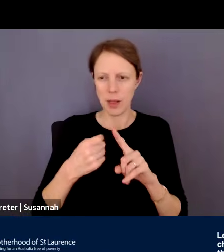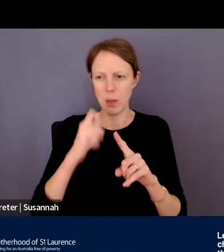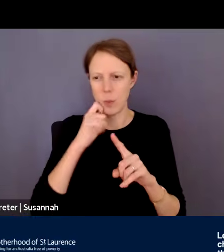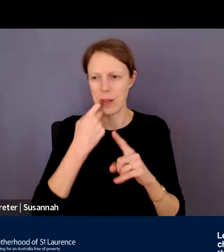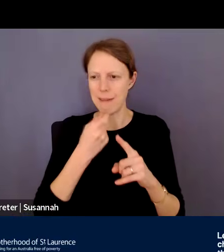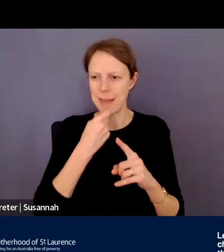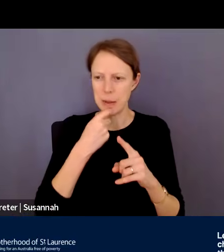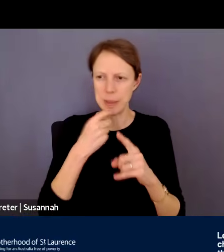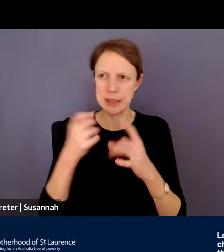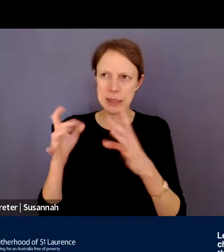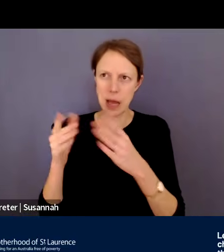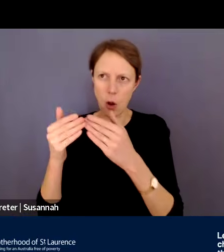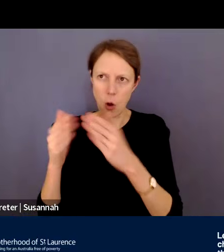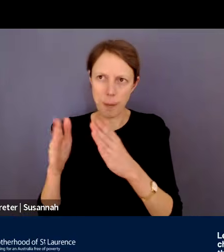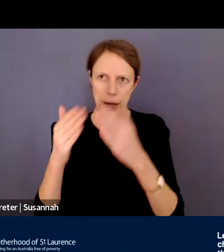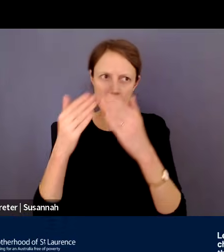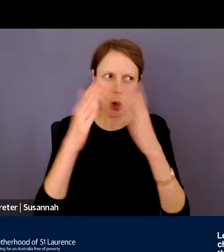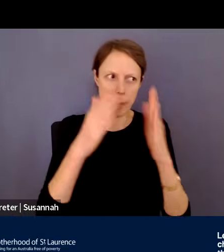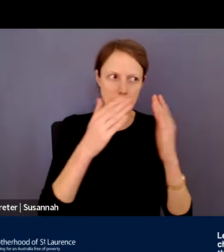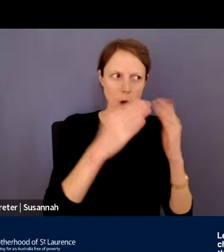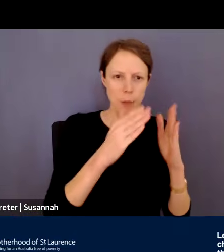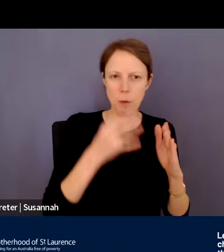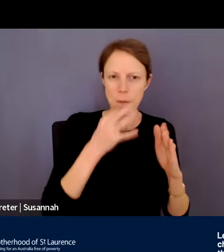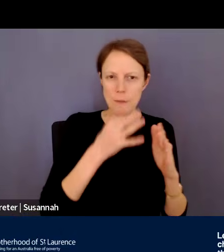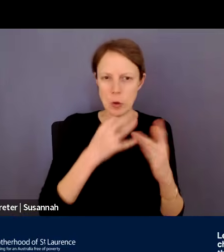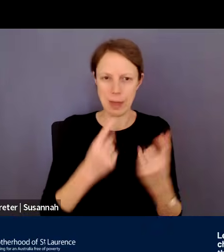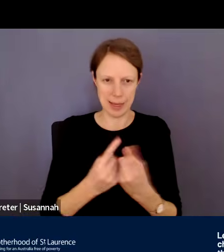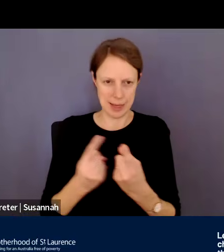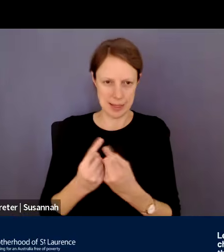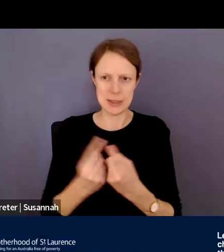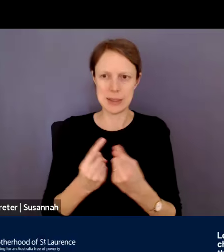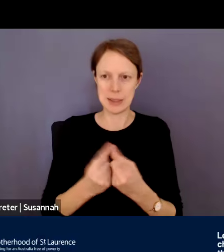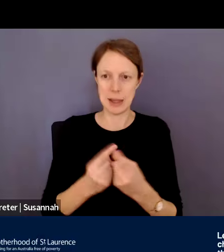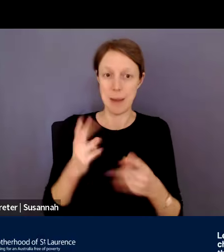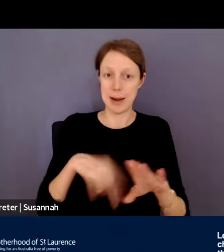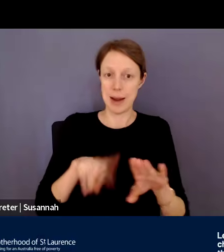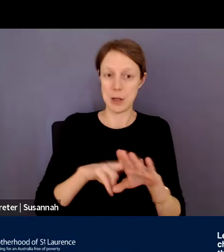of the big decisions by National Cabinet earlier this year was that they will not be changing the